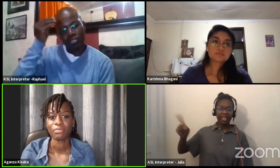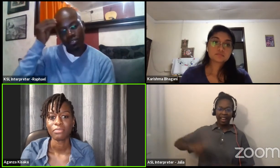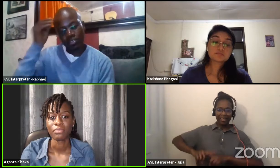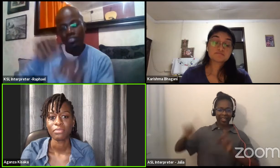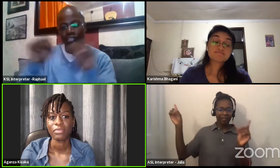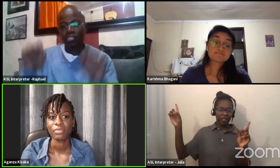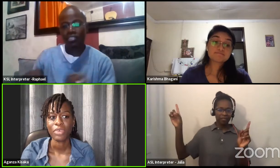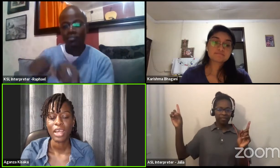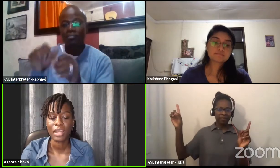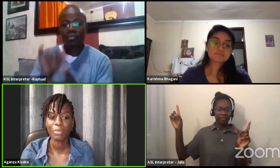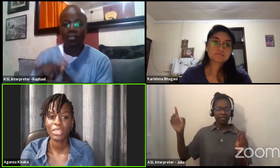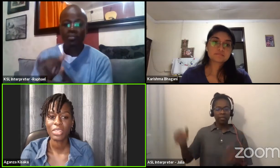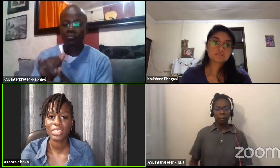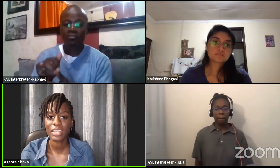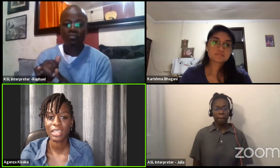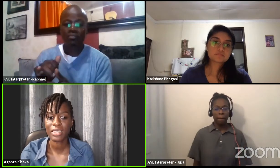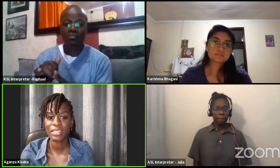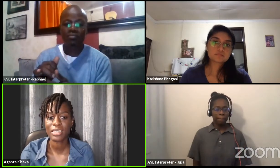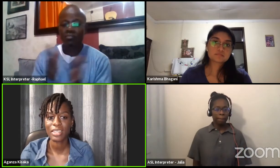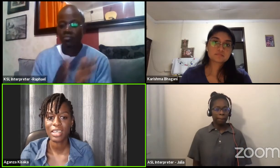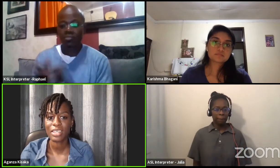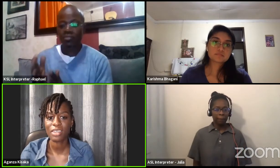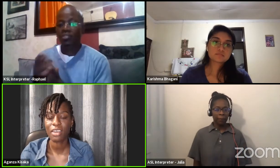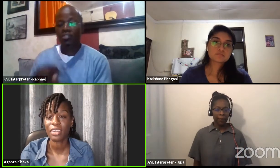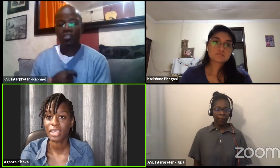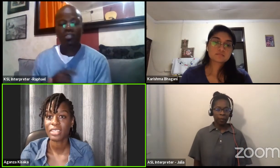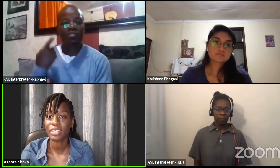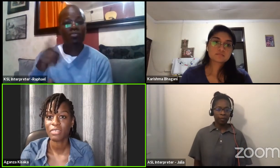And I'm not saying that these things are negative,